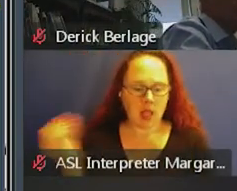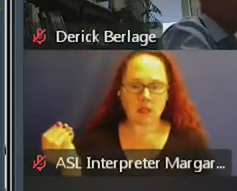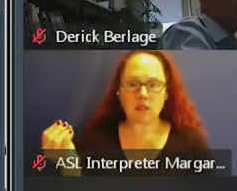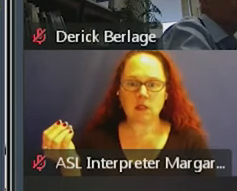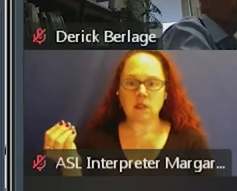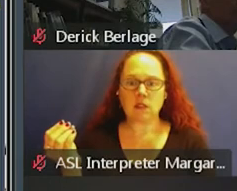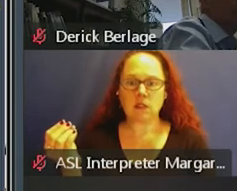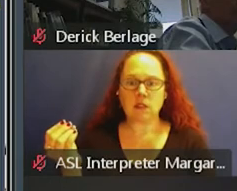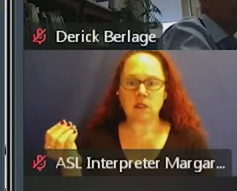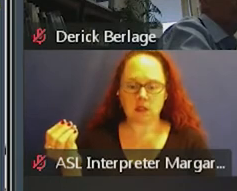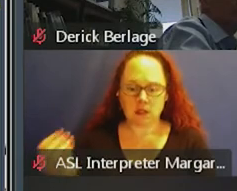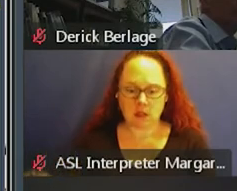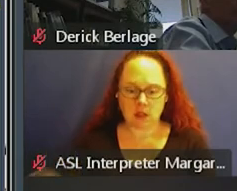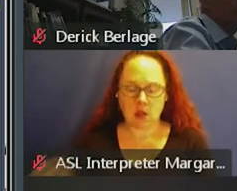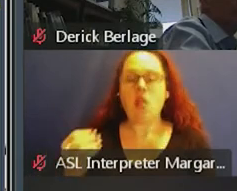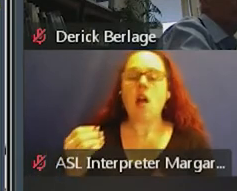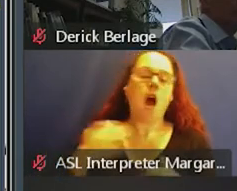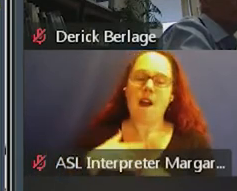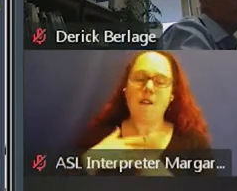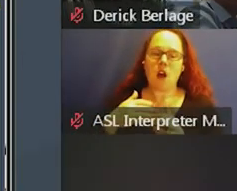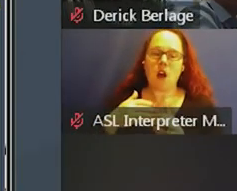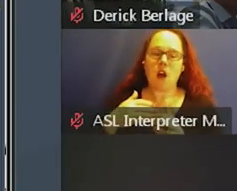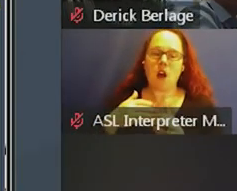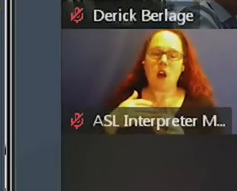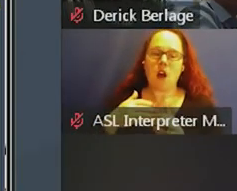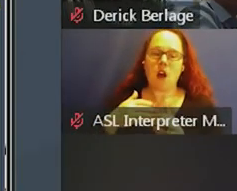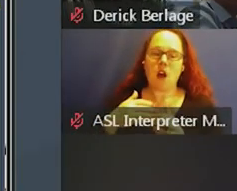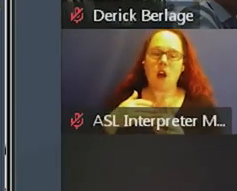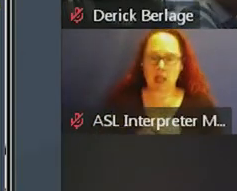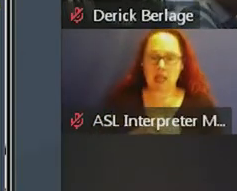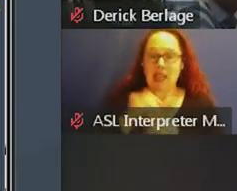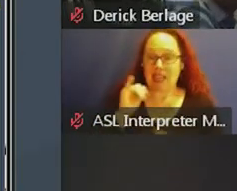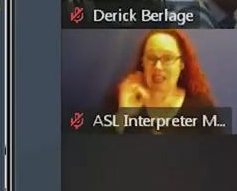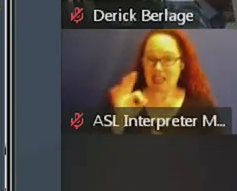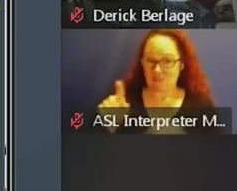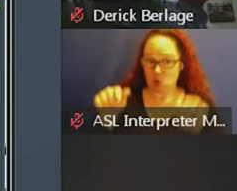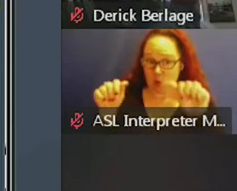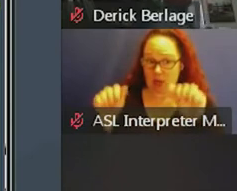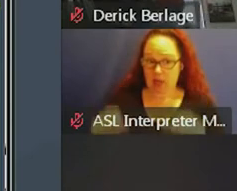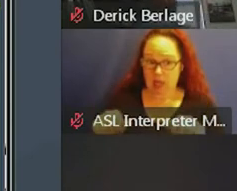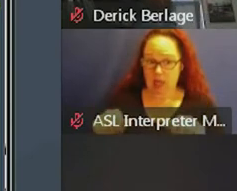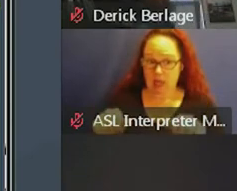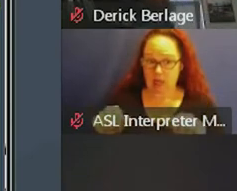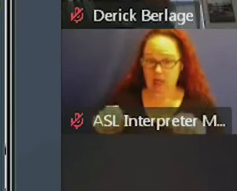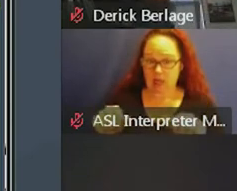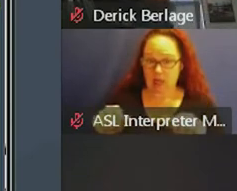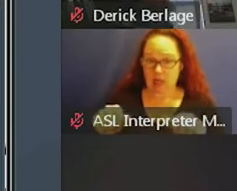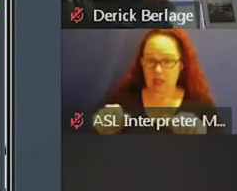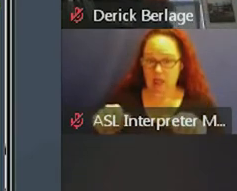which brings me to a new matter to the extent that you can be seen to the extent that you can use your camera.